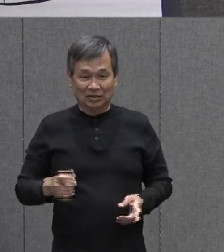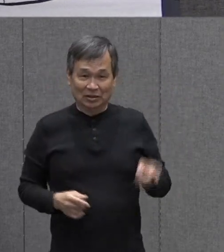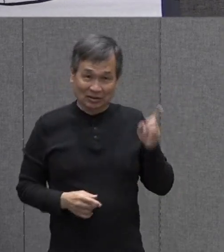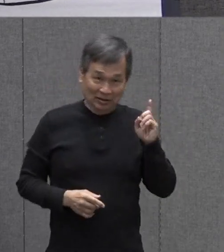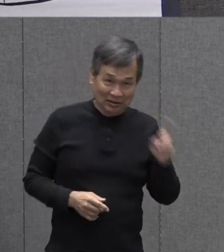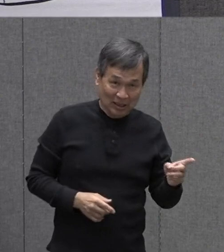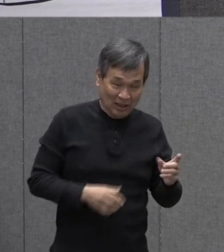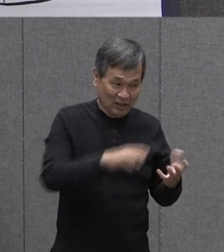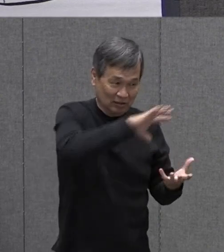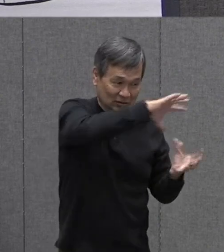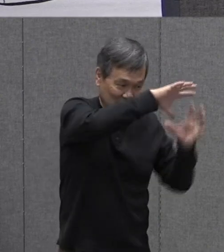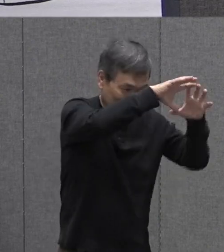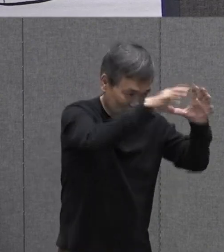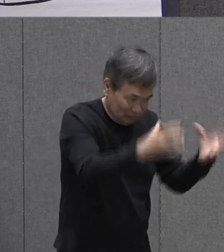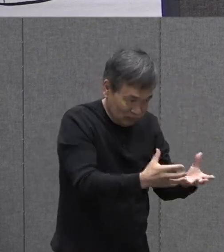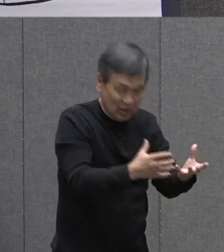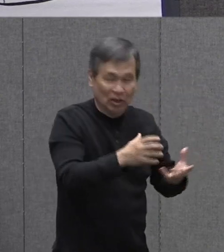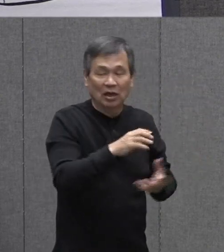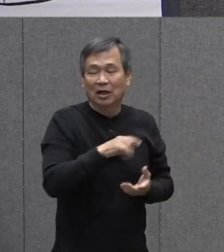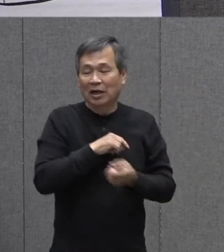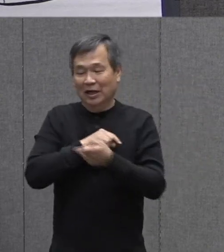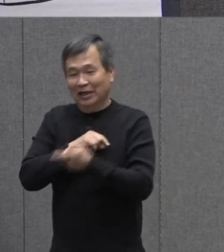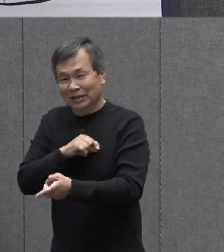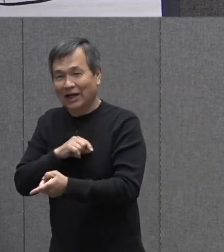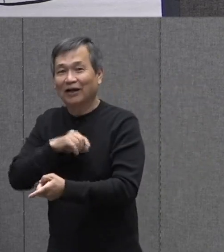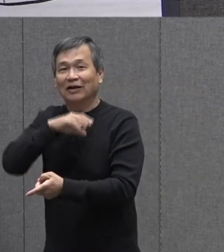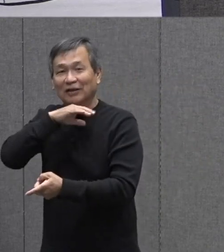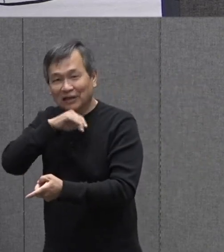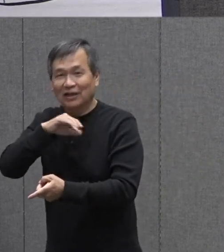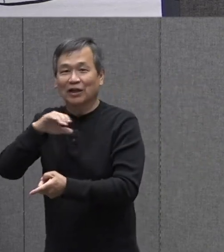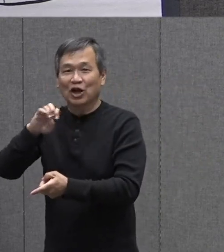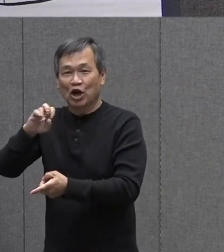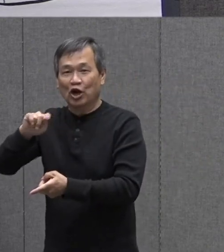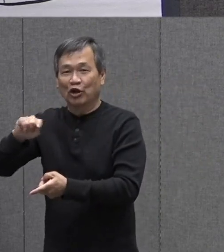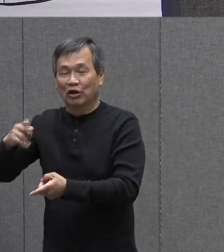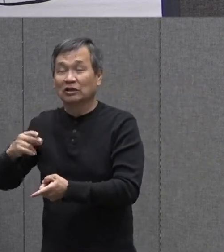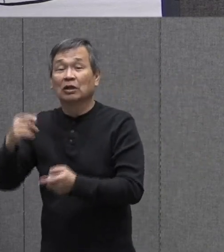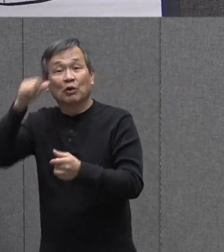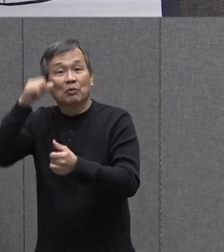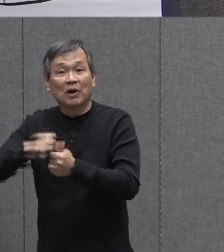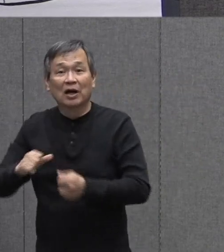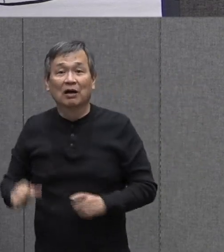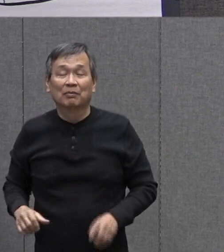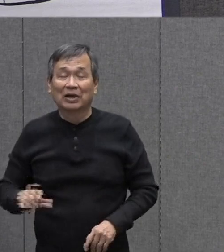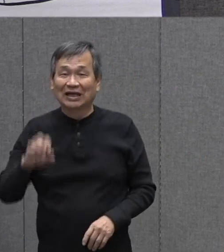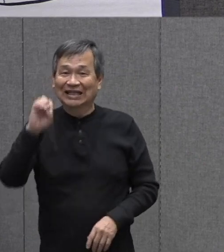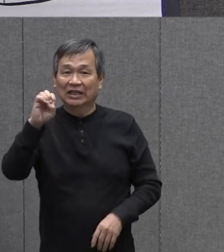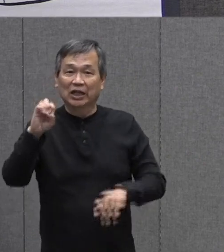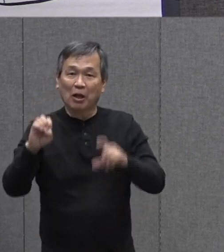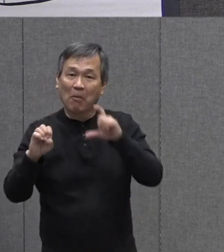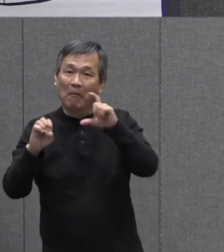It is soil, it is dirt. Earth with an uppercase is the planet we live on. But if you have it lowercase,